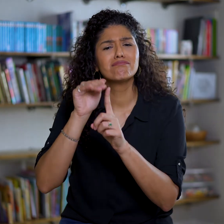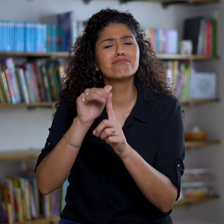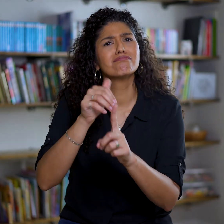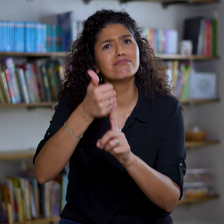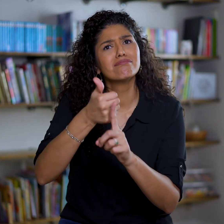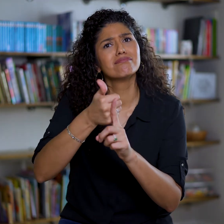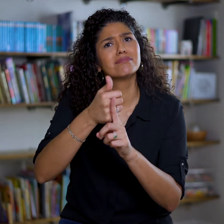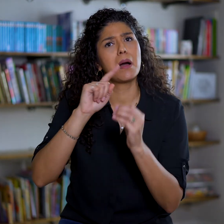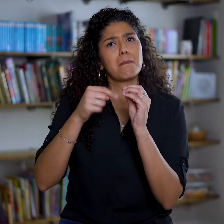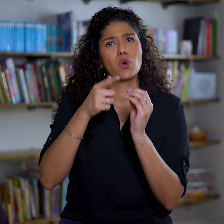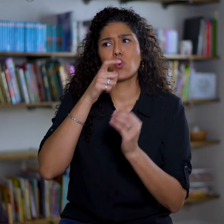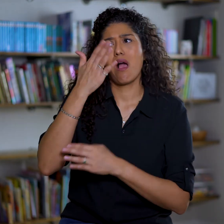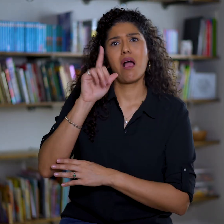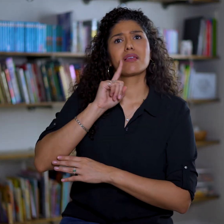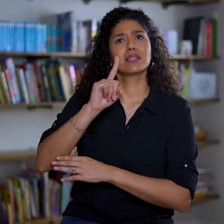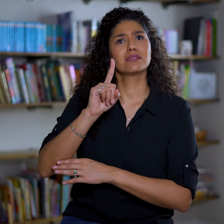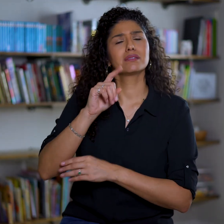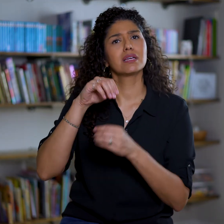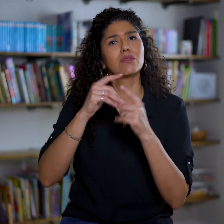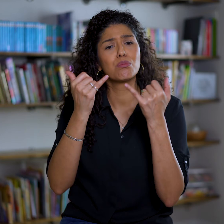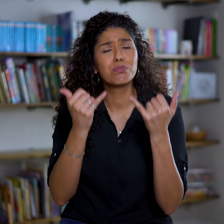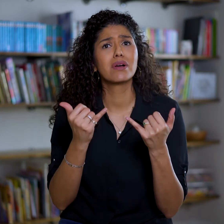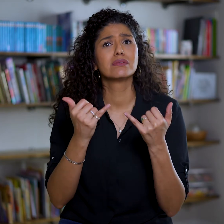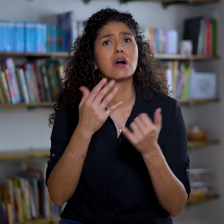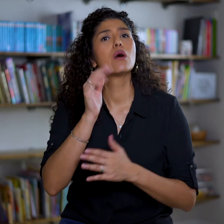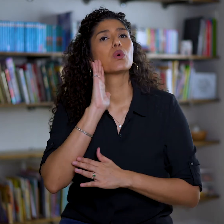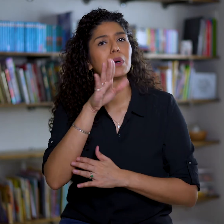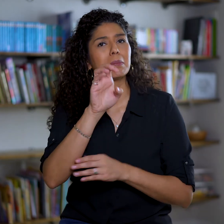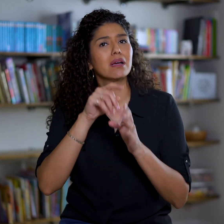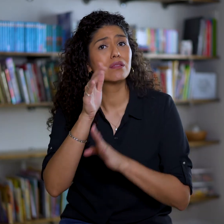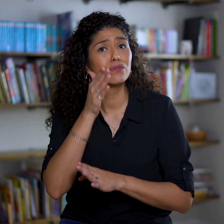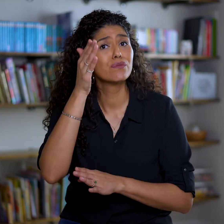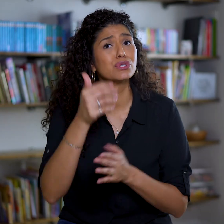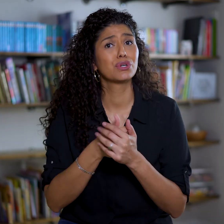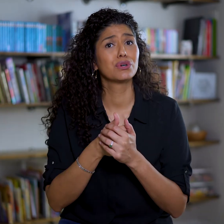reminding himself who God is in the present and will be in the future.